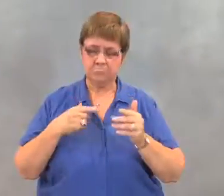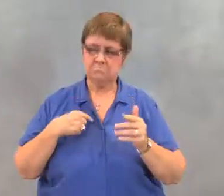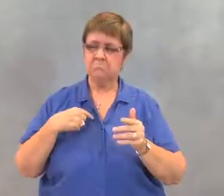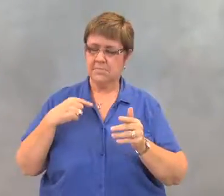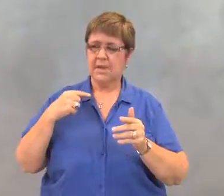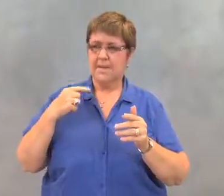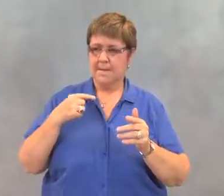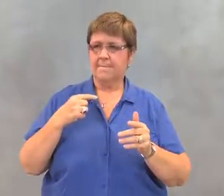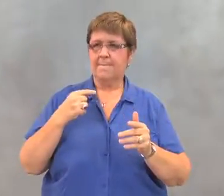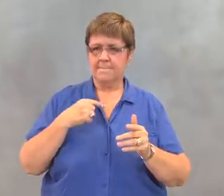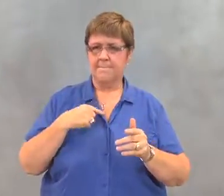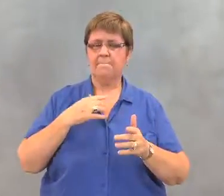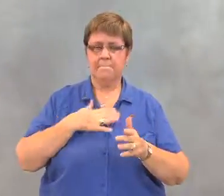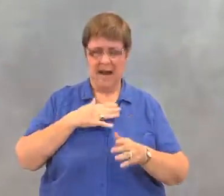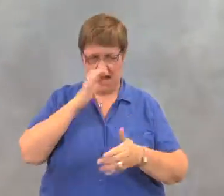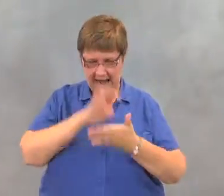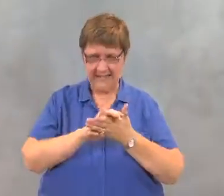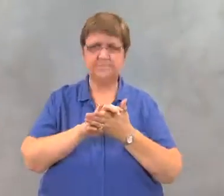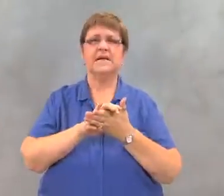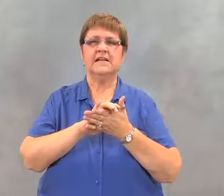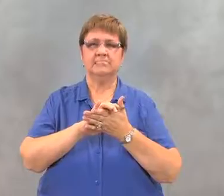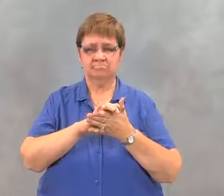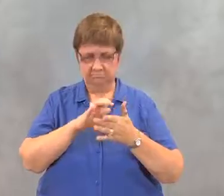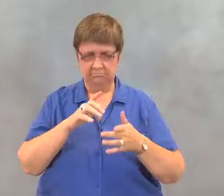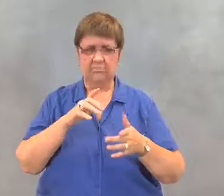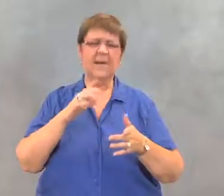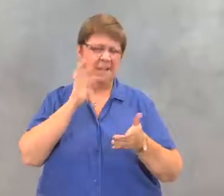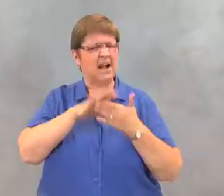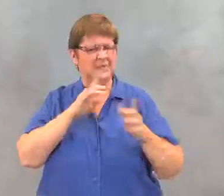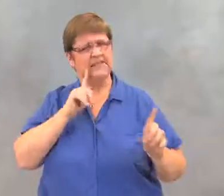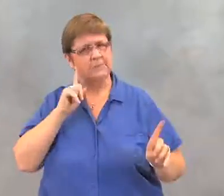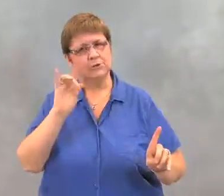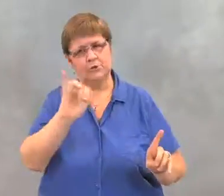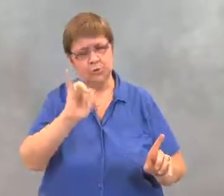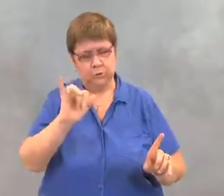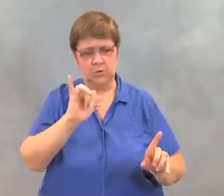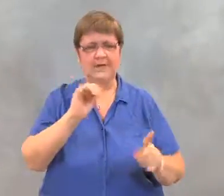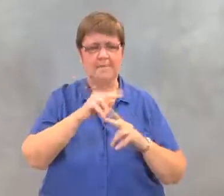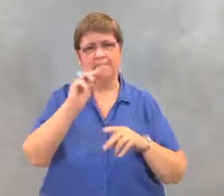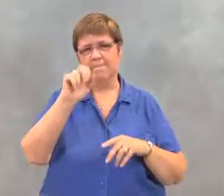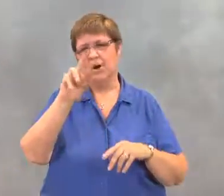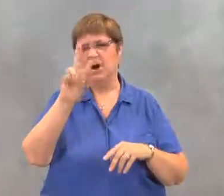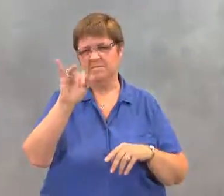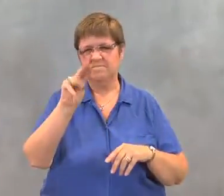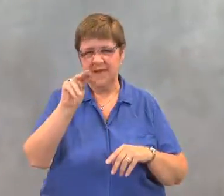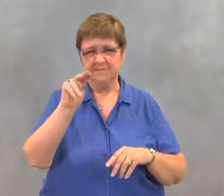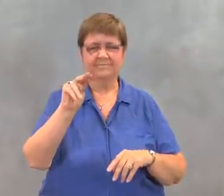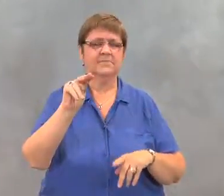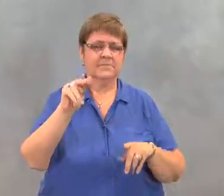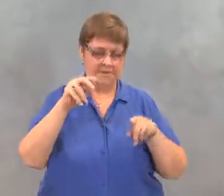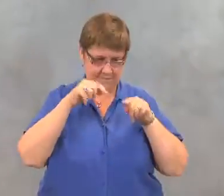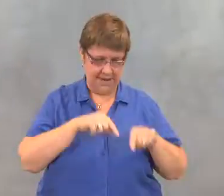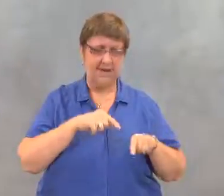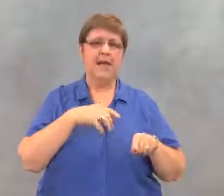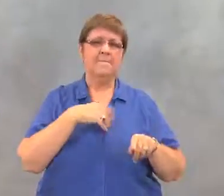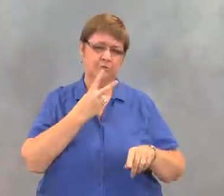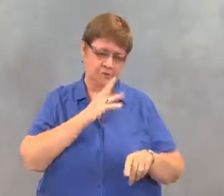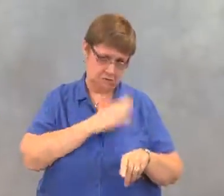Anyway, I was with my husband, he's Deaf too, his name is Marvin.